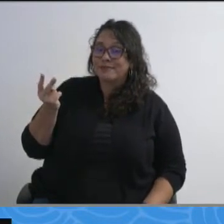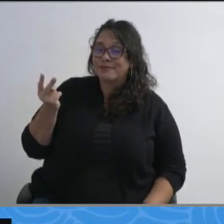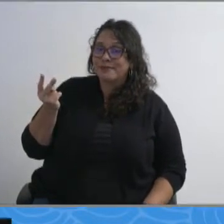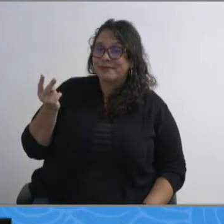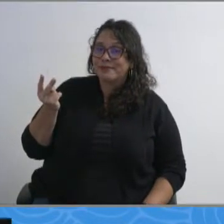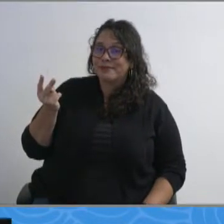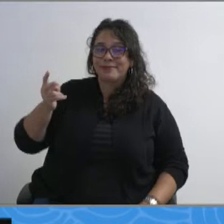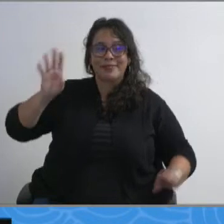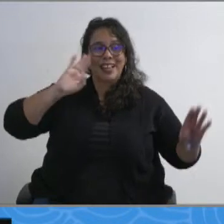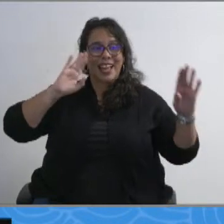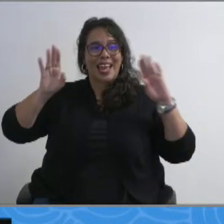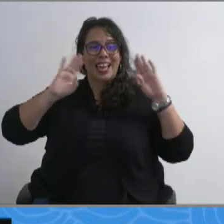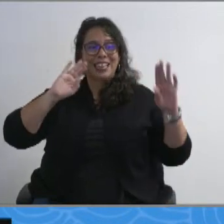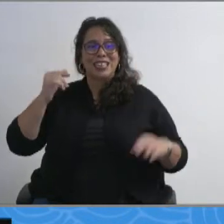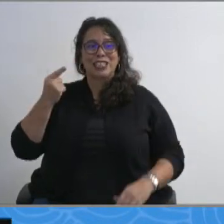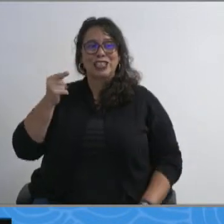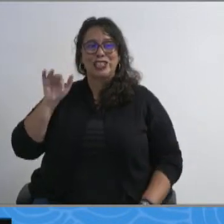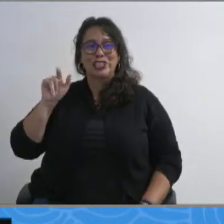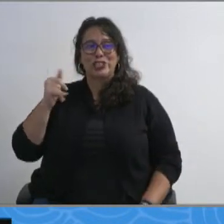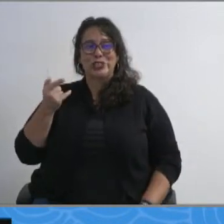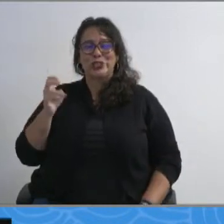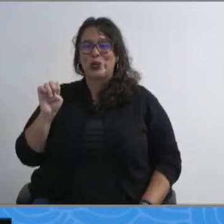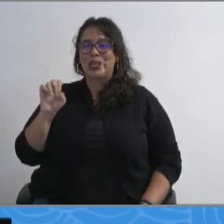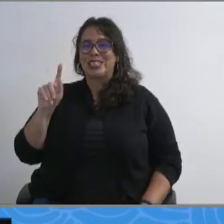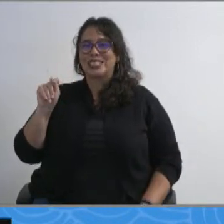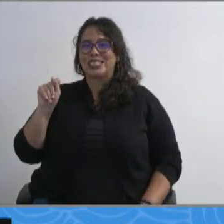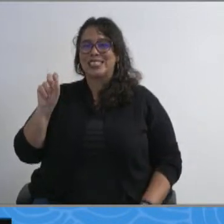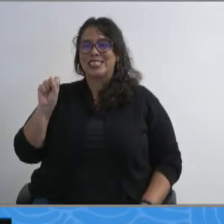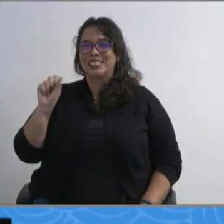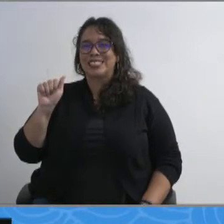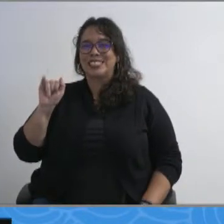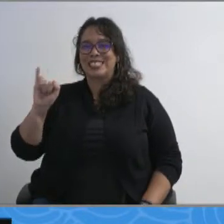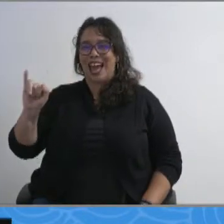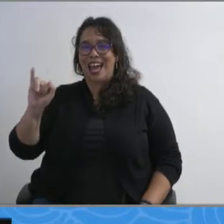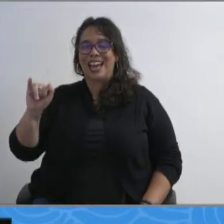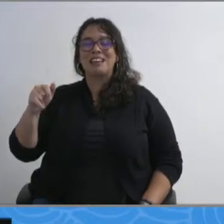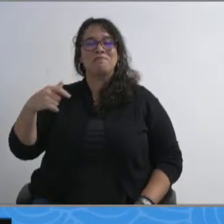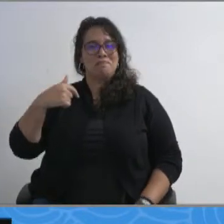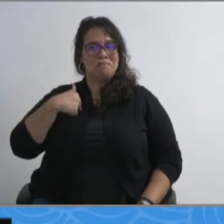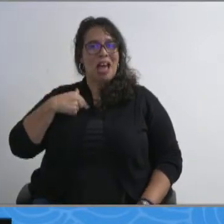My name is George Tsai from the state and federal programs office. I second. Thank you, George.